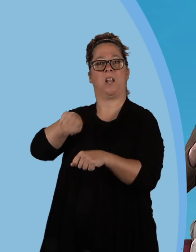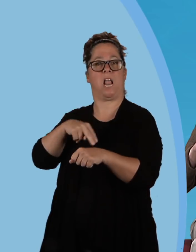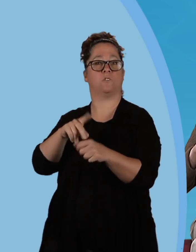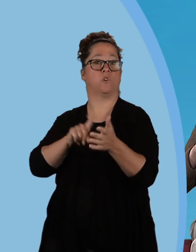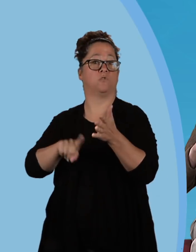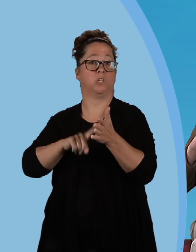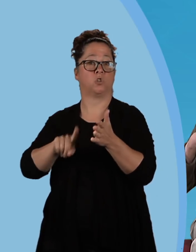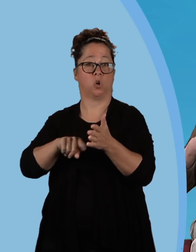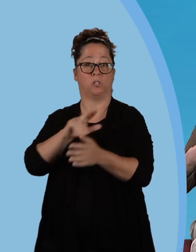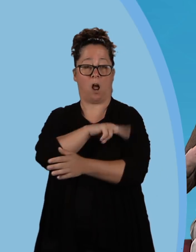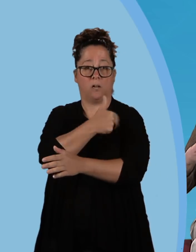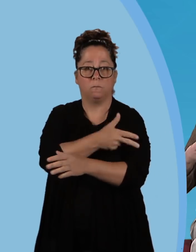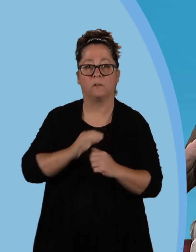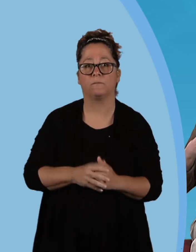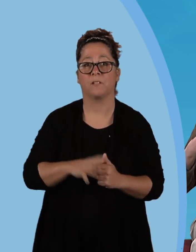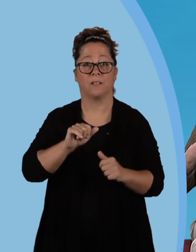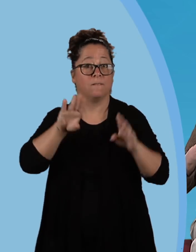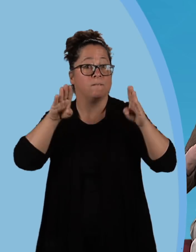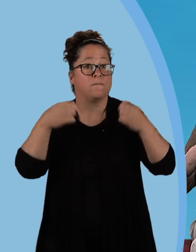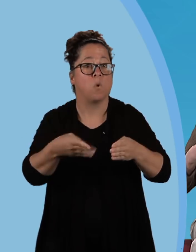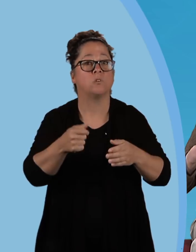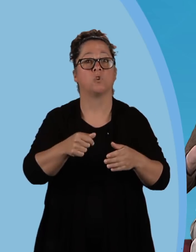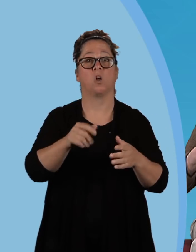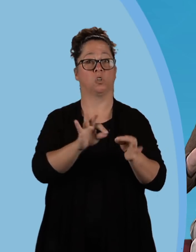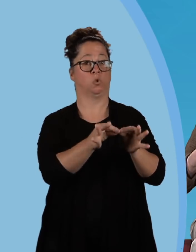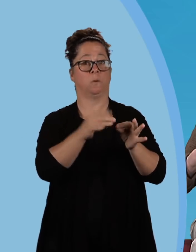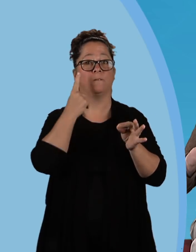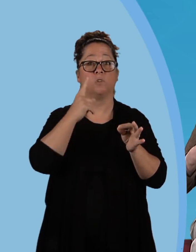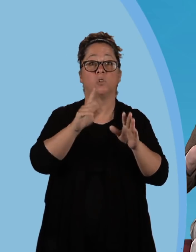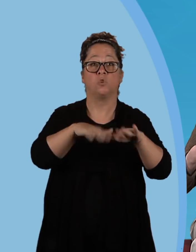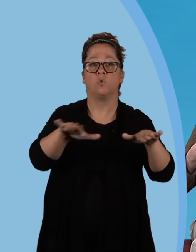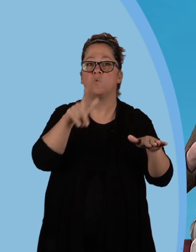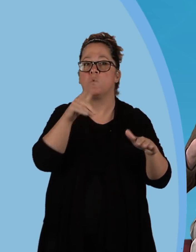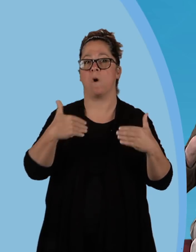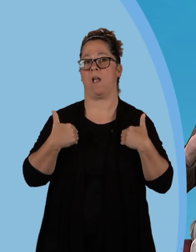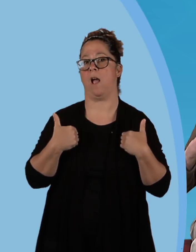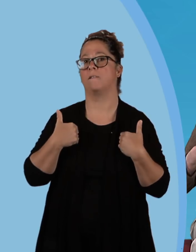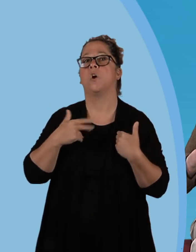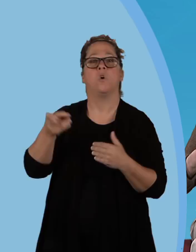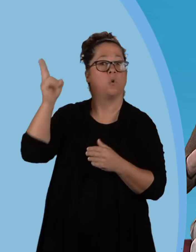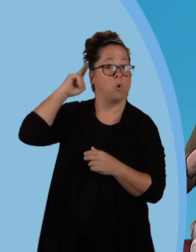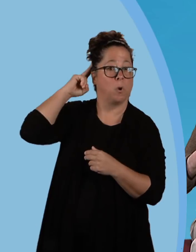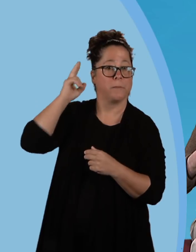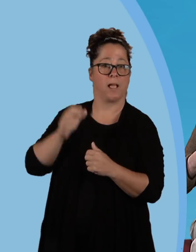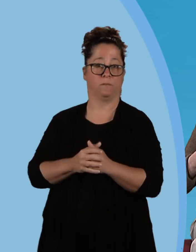that focuses on interpreting for children with cochlear implants. We are increasingly facing questions